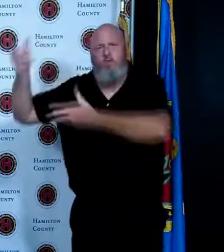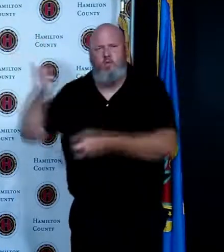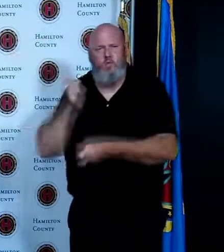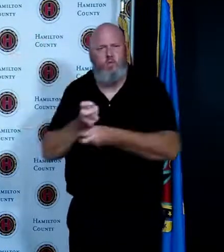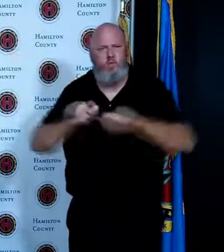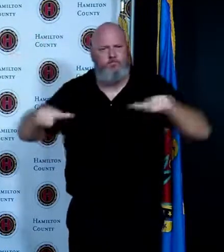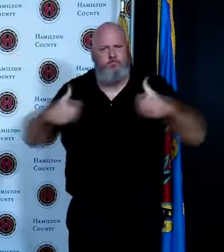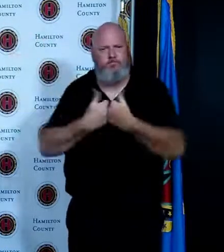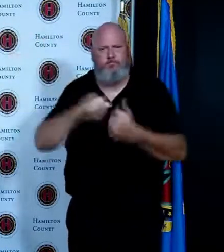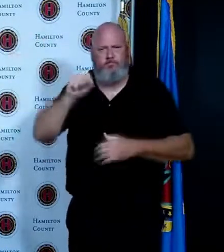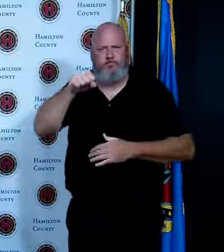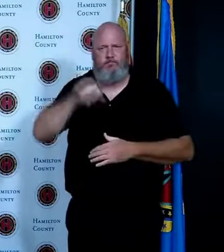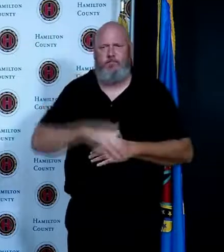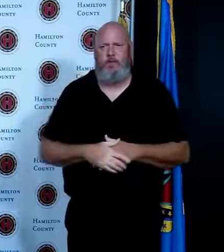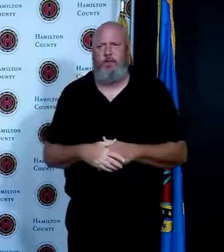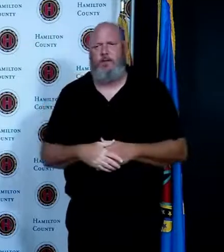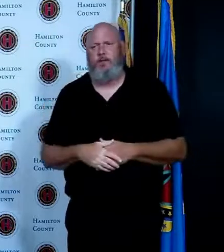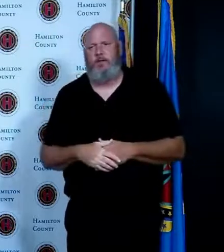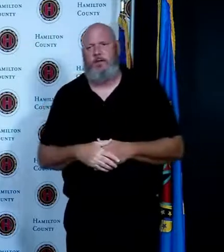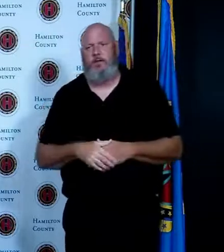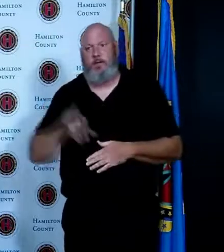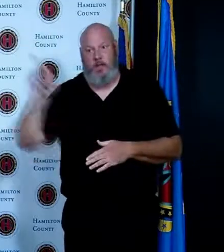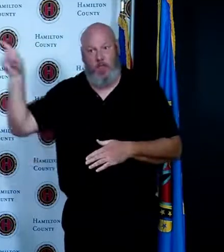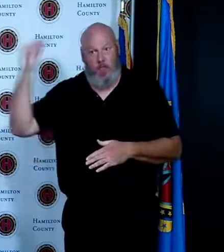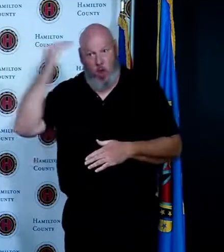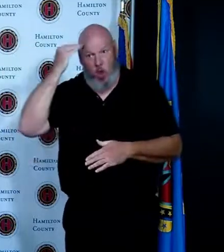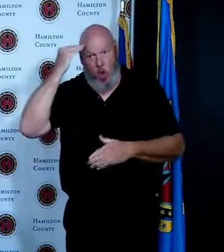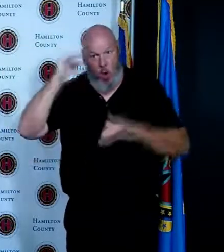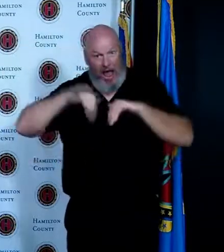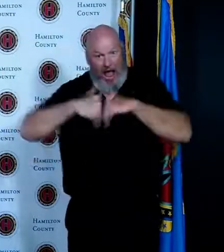to tamp down the curve so those are all good points and they lead to that the